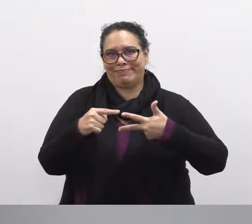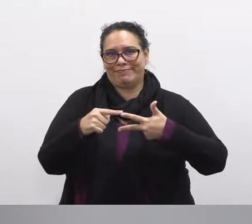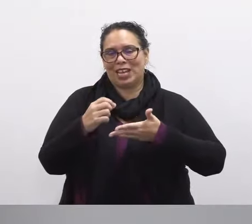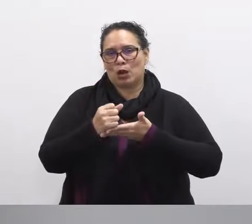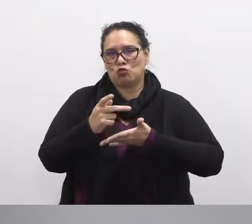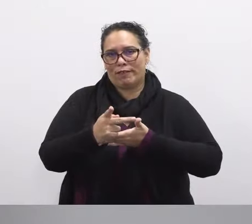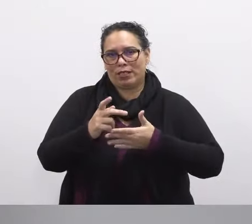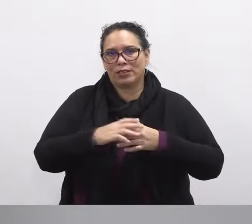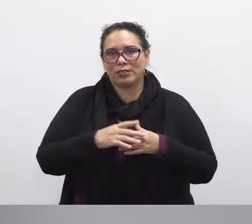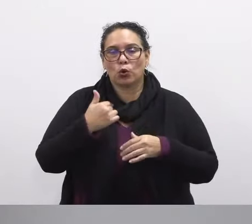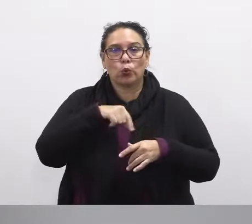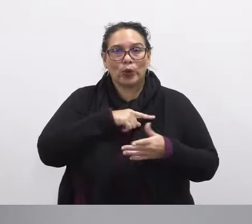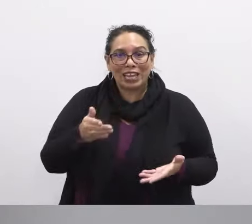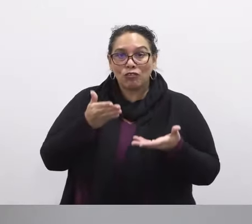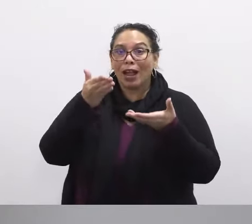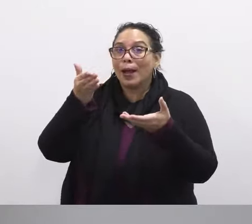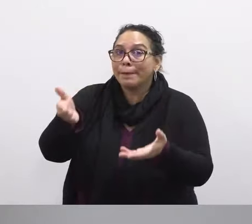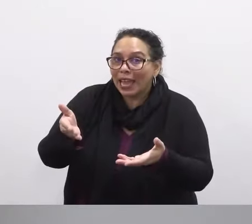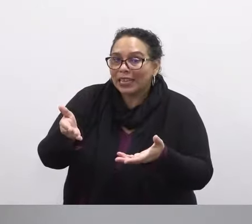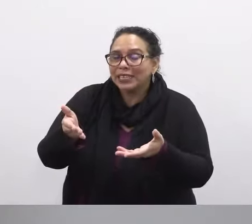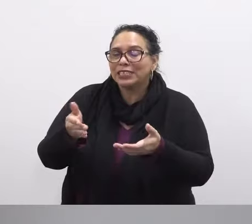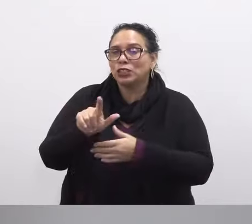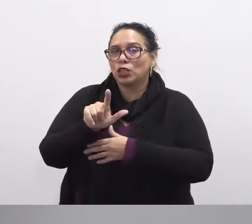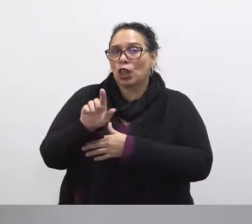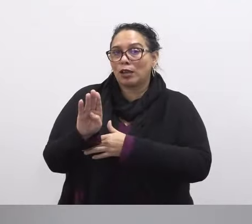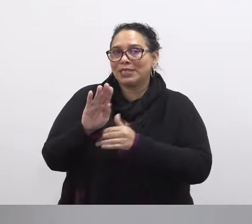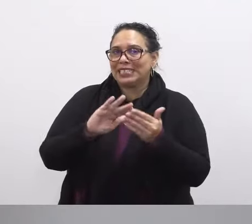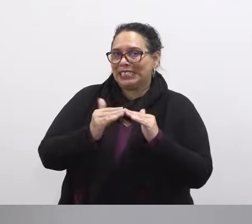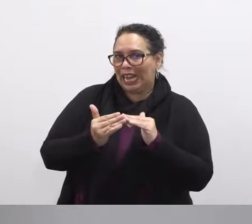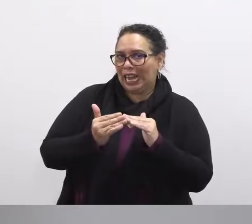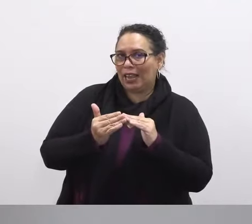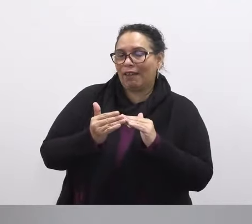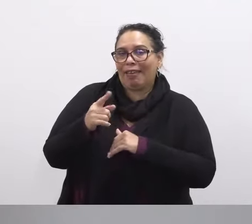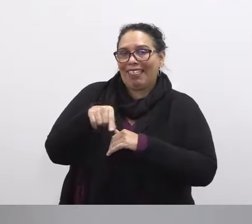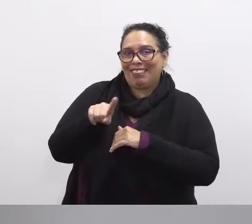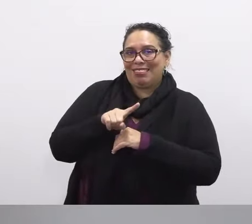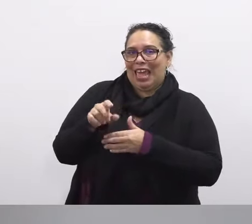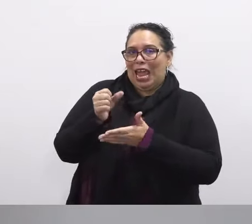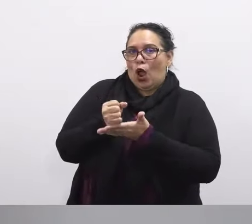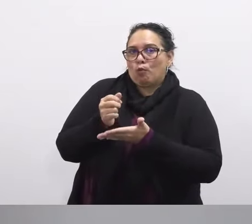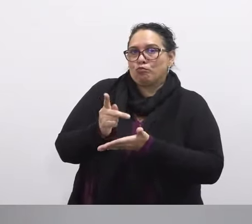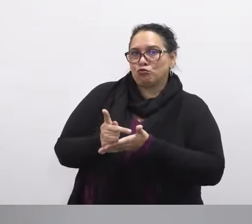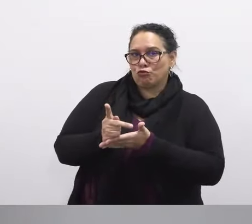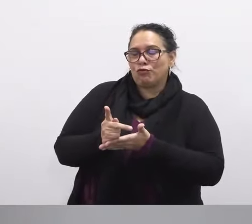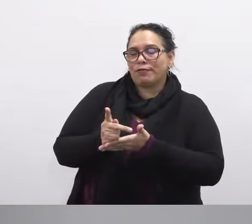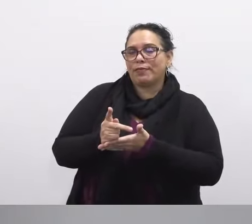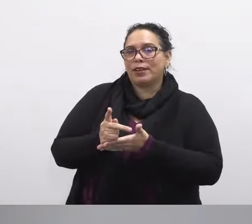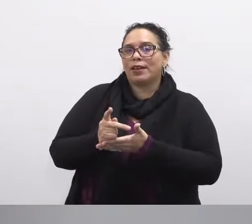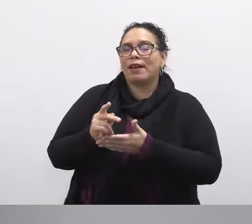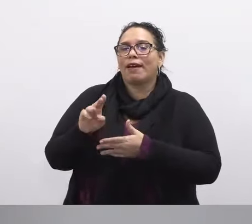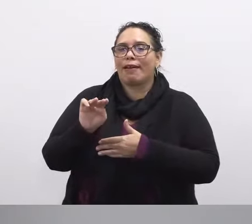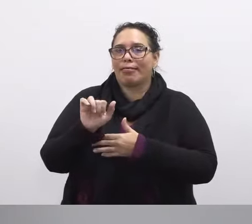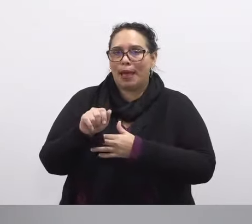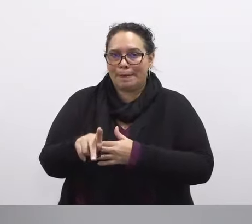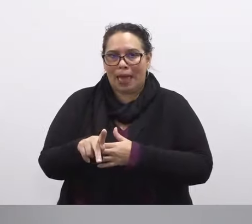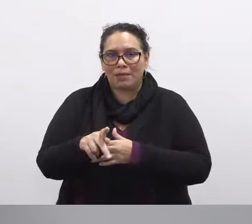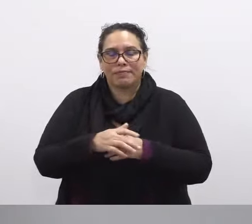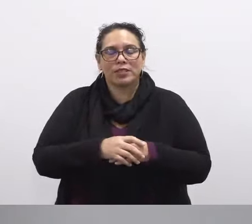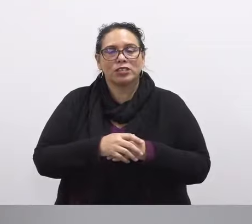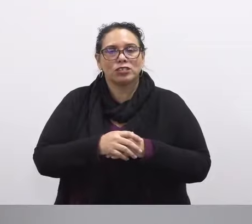or recommend to city council, they approved [Ms. Takahashi] Yes. - those maps, so those are our latest, most updated redistricting maps,